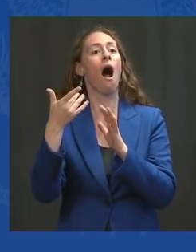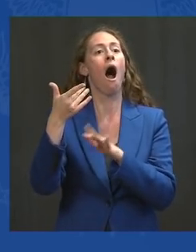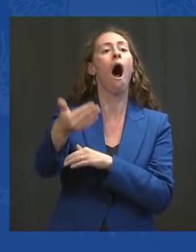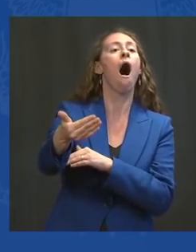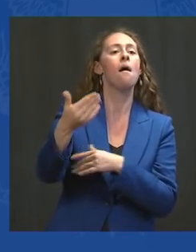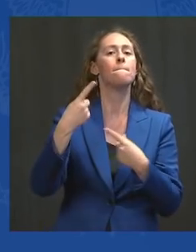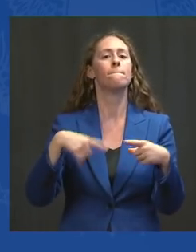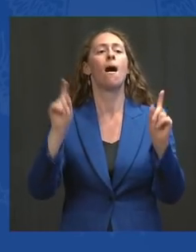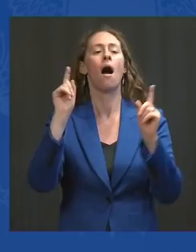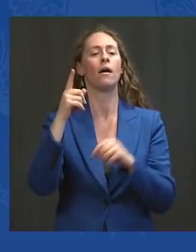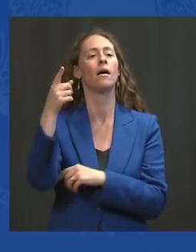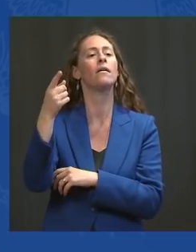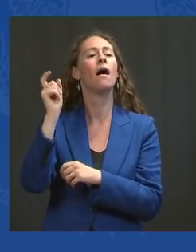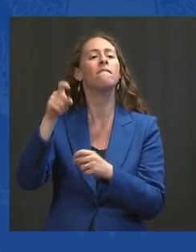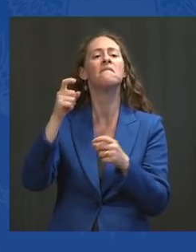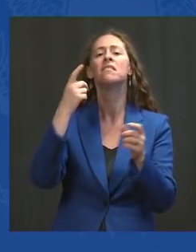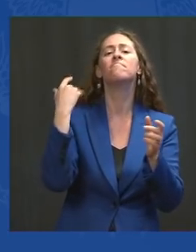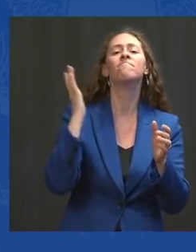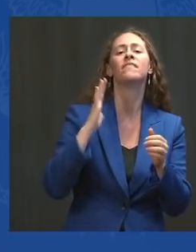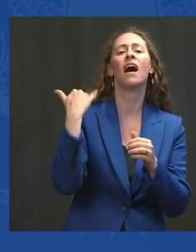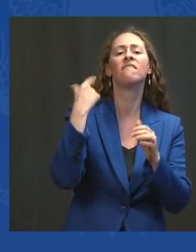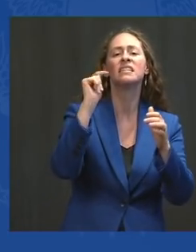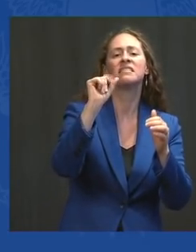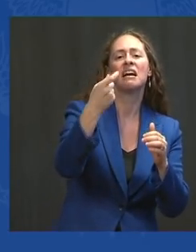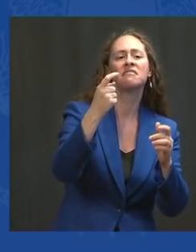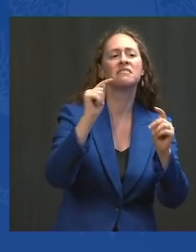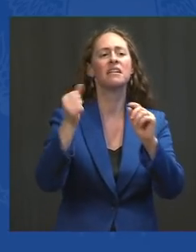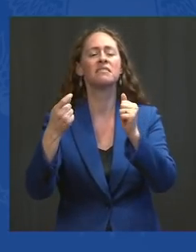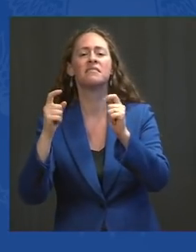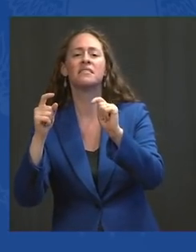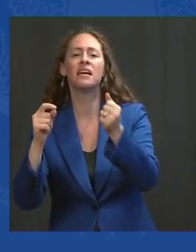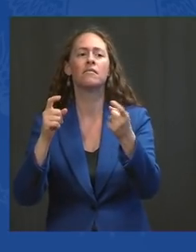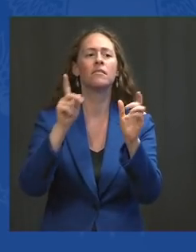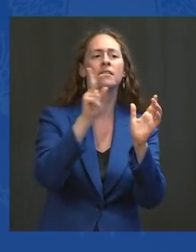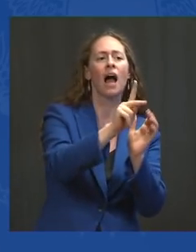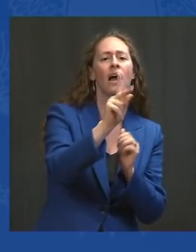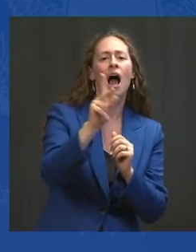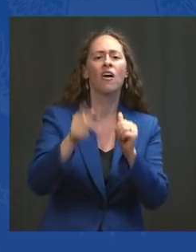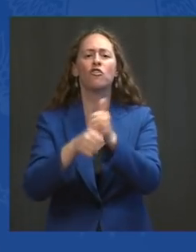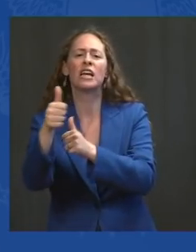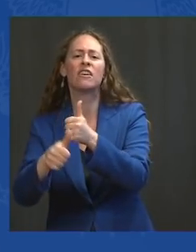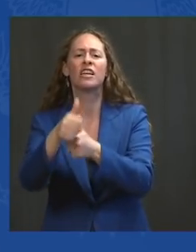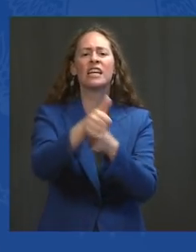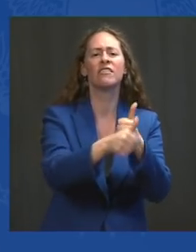and the Ku Klux Klan campaigns of violence and terror that lasted into the '50s and '60s;